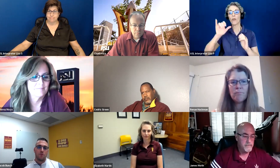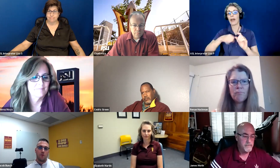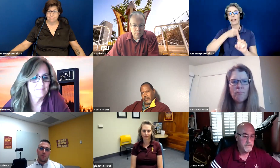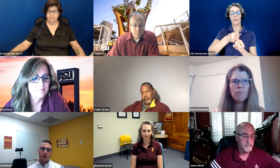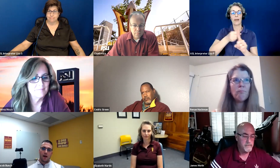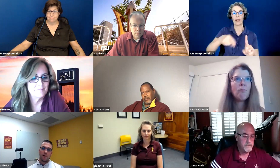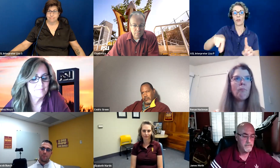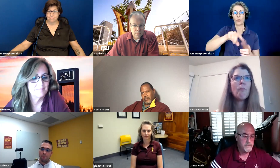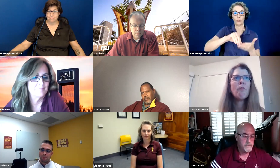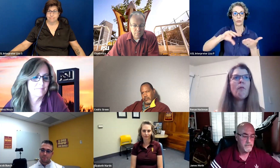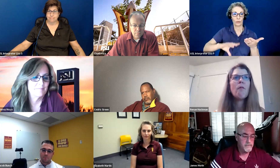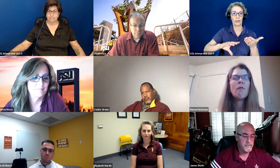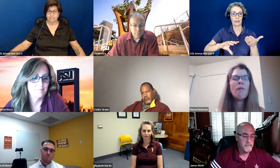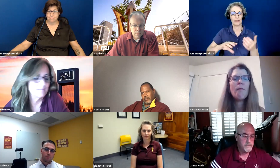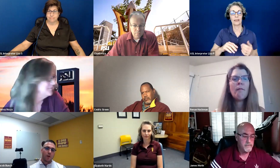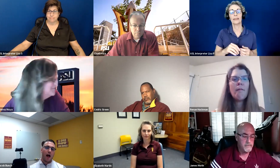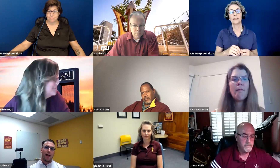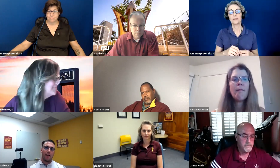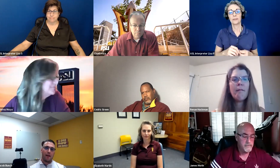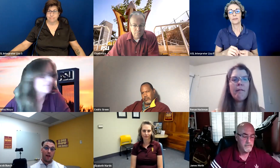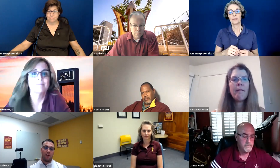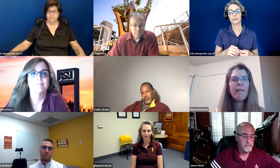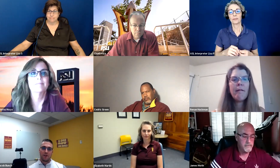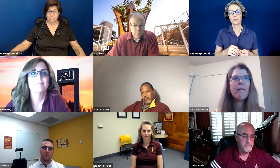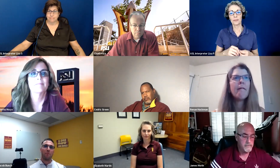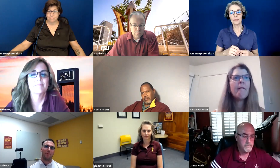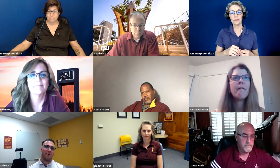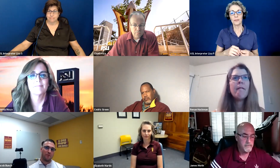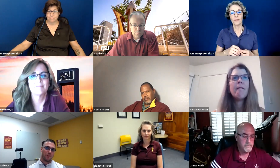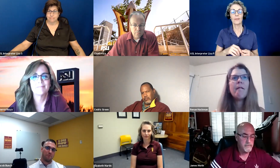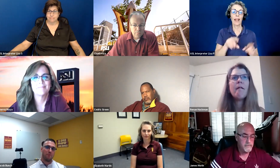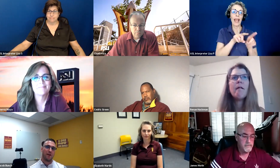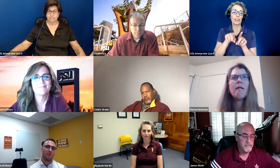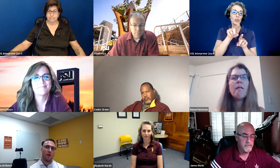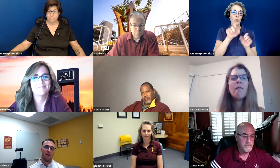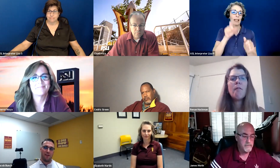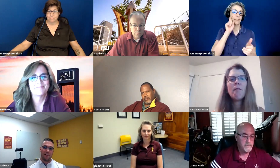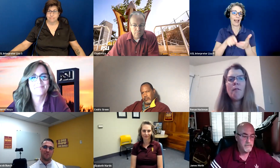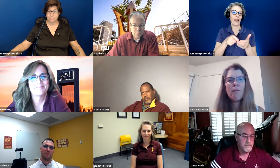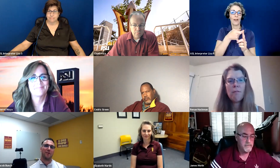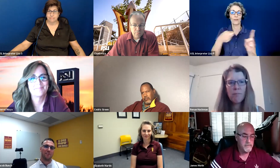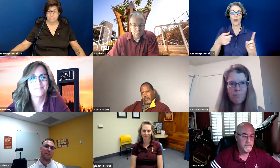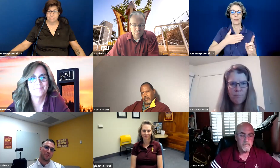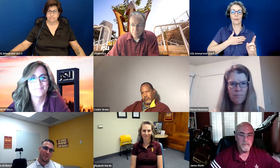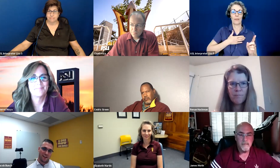So, as you can probably tell from my degree introduction,